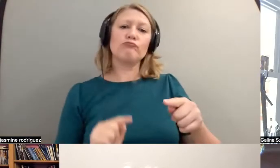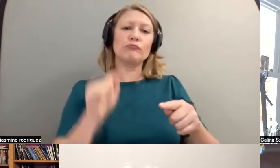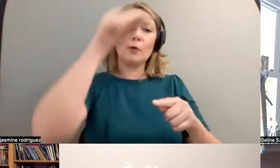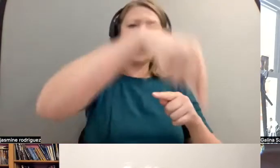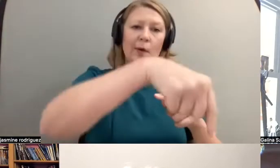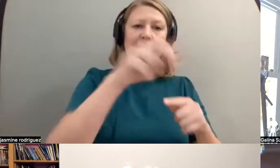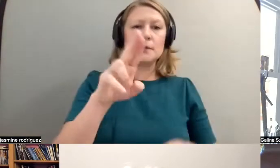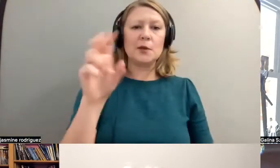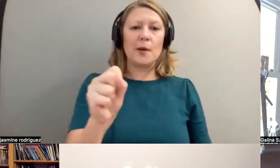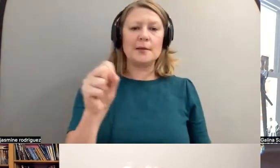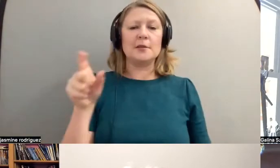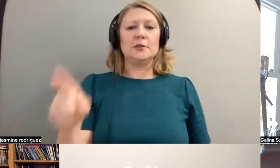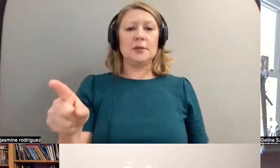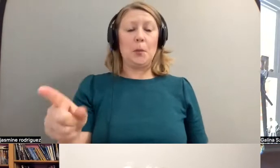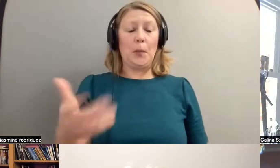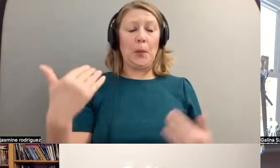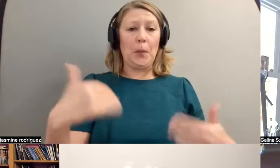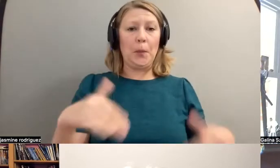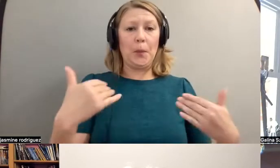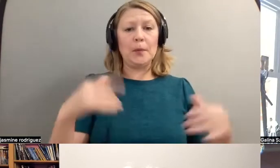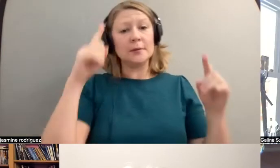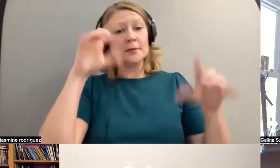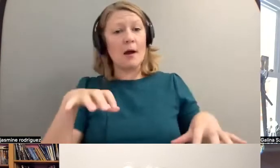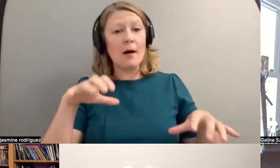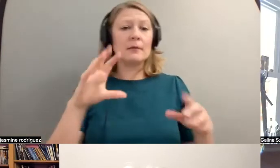profound cultural, social, and view-on-history shift.